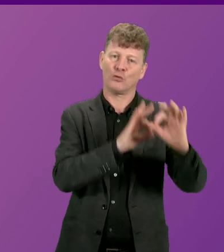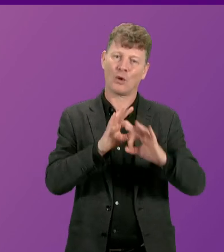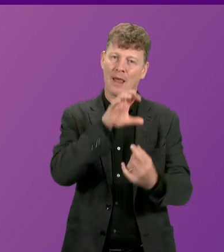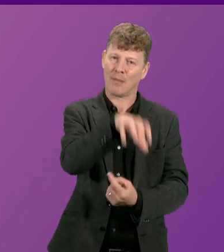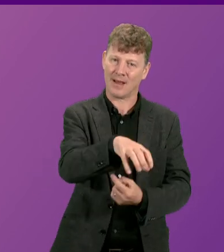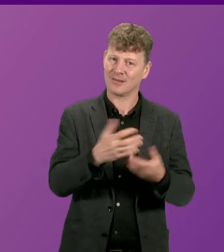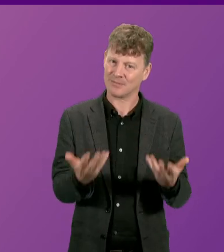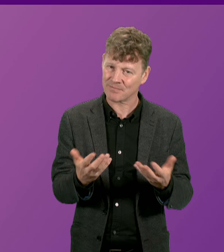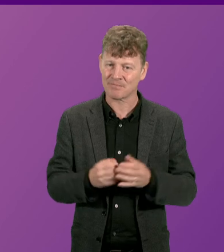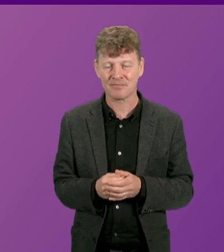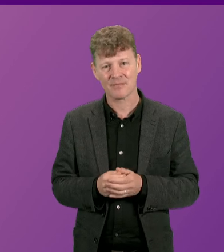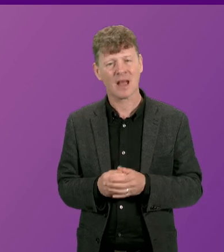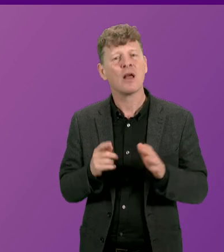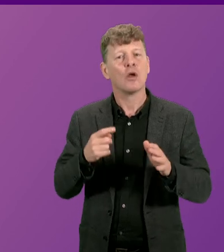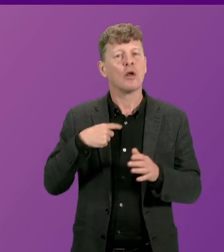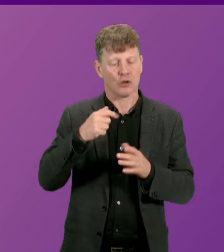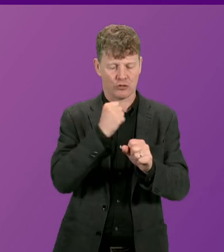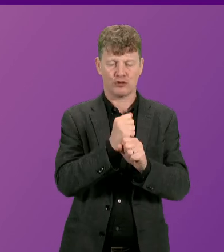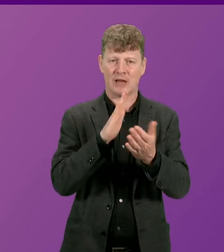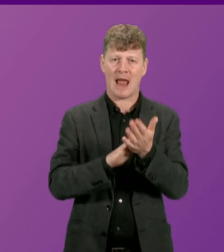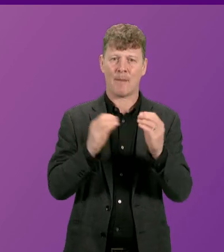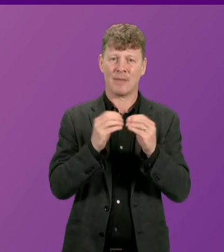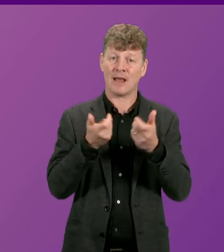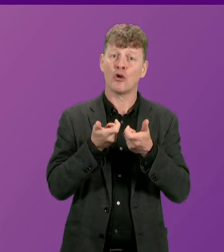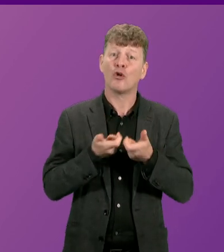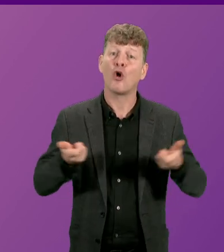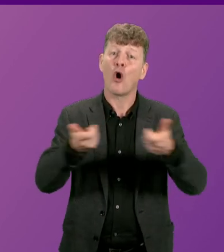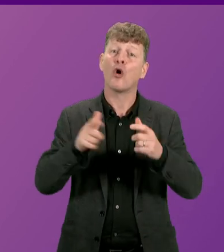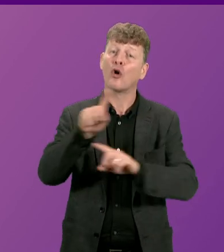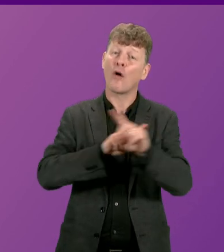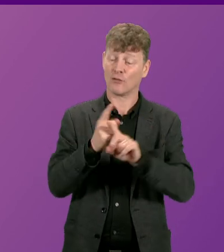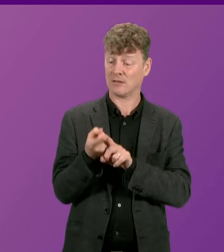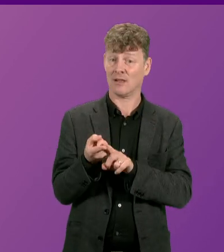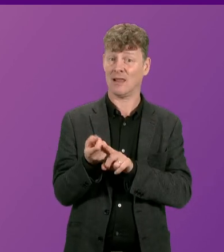Last week, the GMB congress called for the Scottish Government to lift the